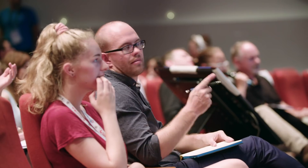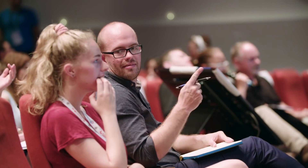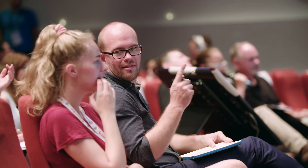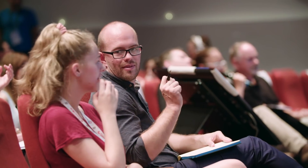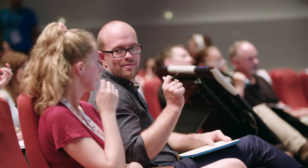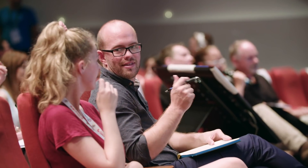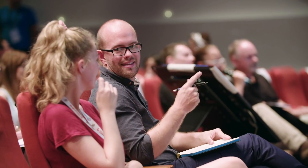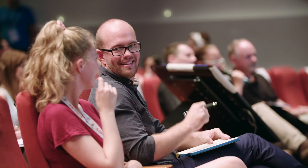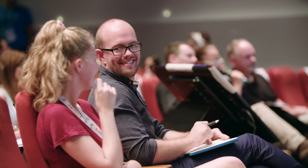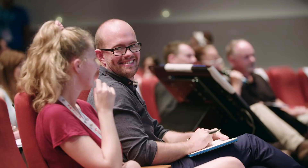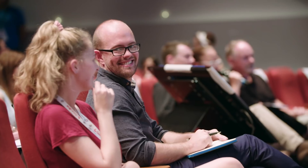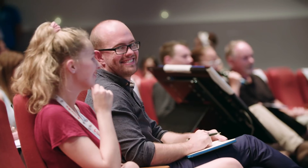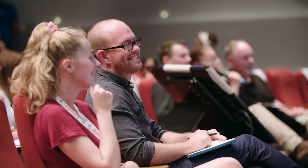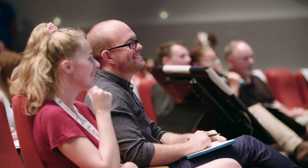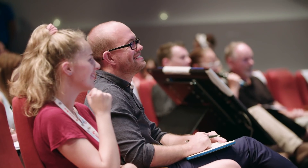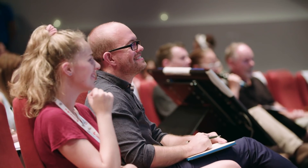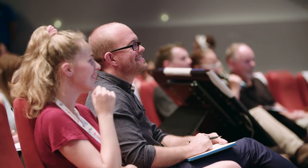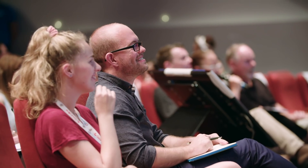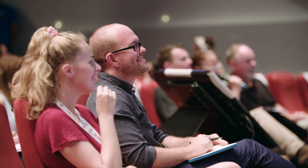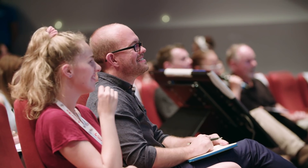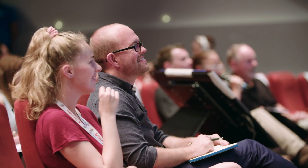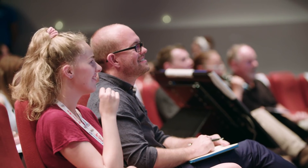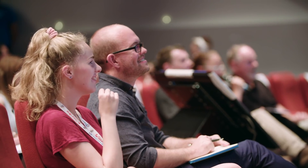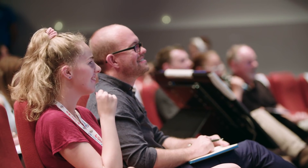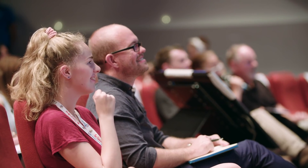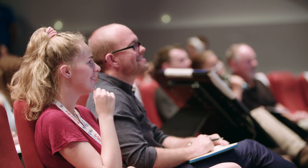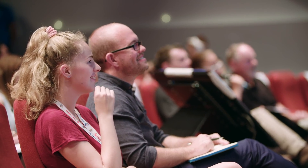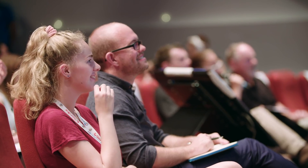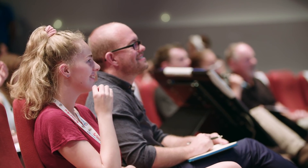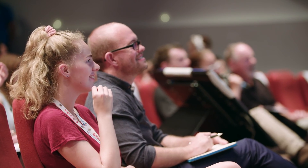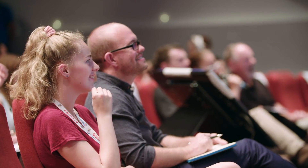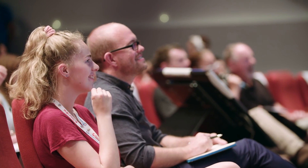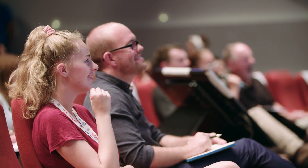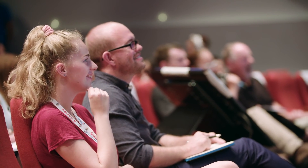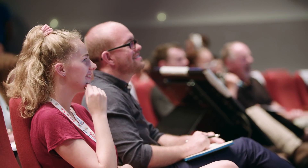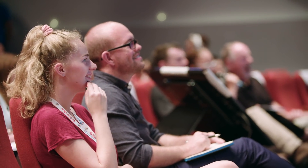So, we go into homes where the parents are Hearing, or the family, we try and work with the whole family, whanau, if we can,